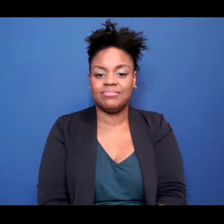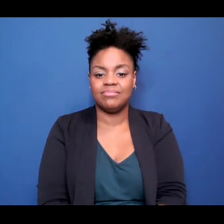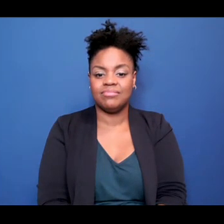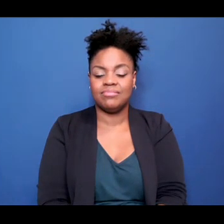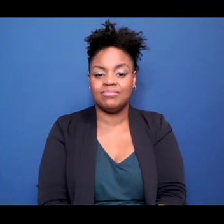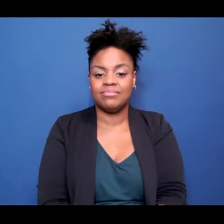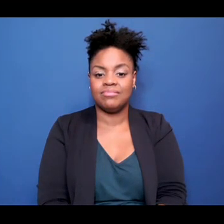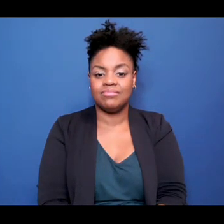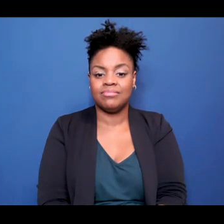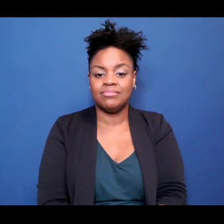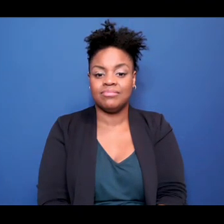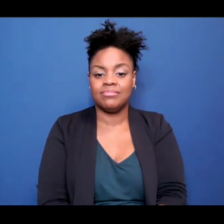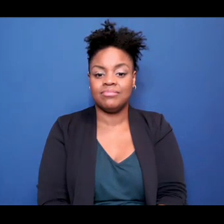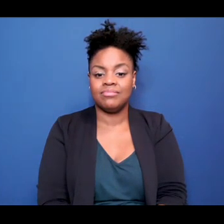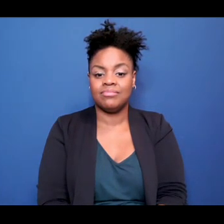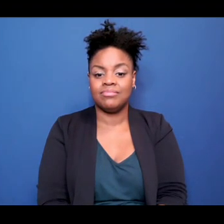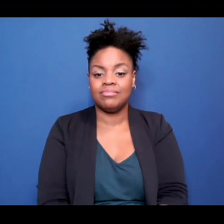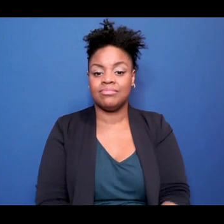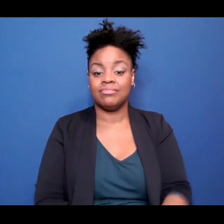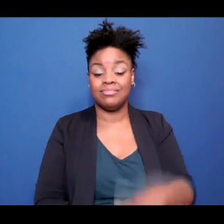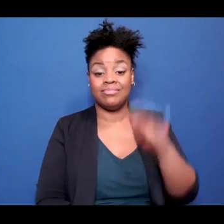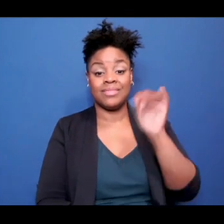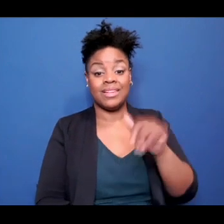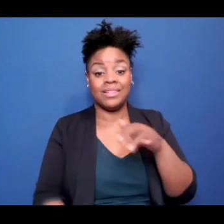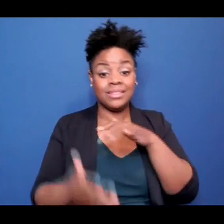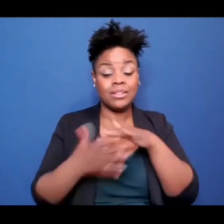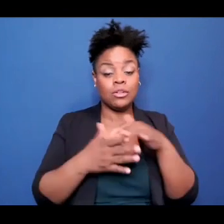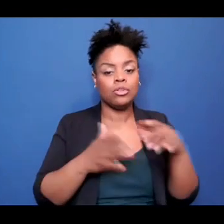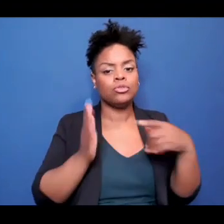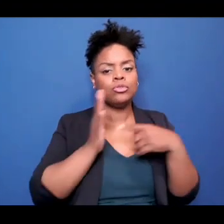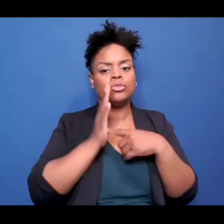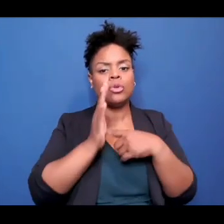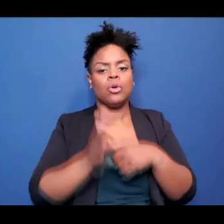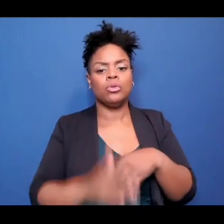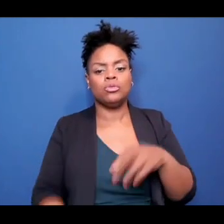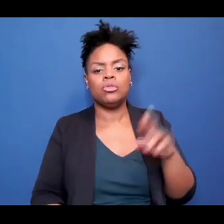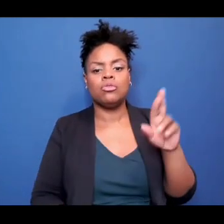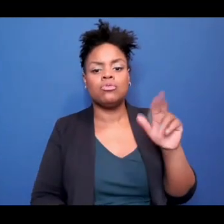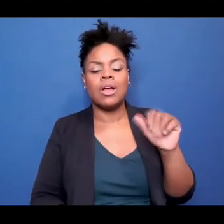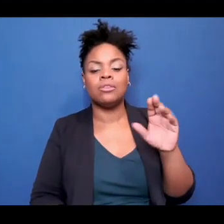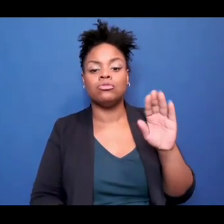BUT THAT STUDY AND ITS BREATH LESS COVERAGE IN THE MEDIA REVEALS THAT NOT ONLY ENDURING